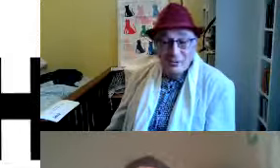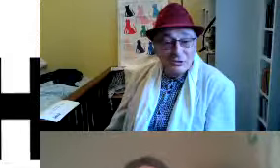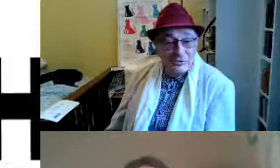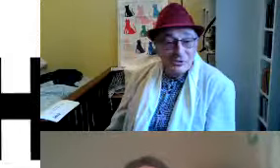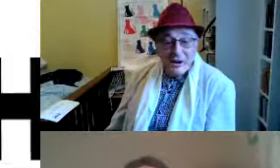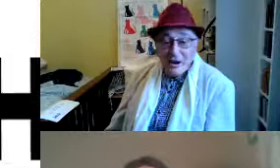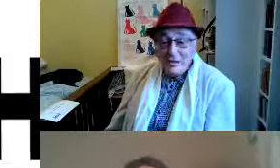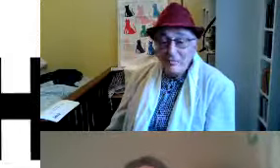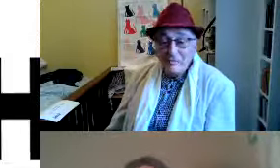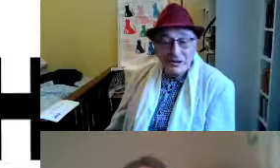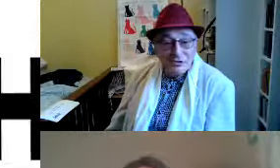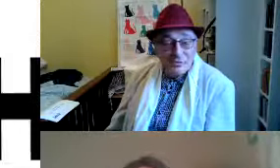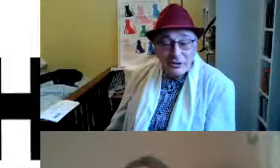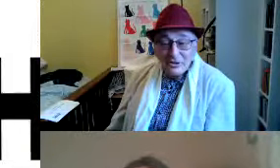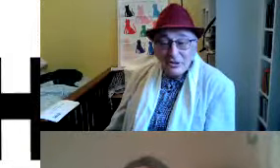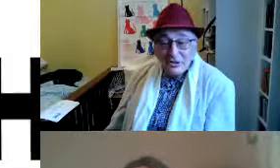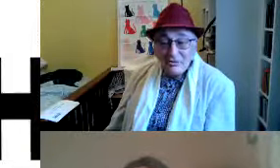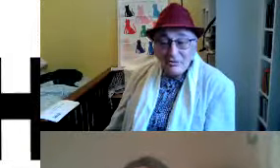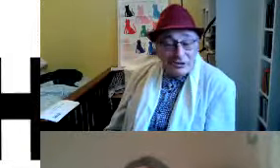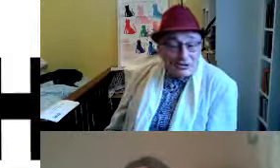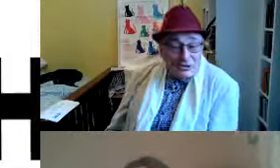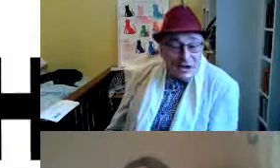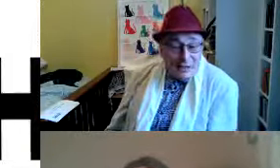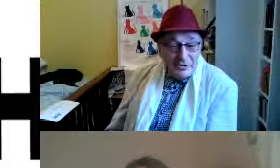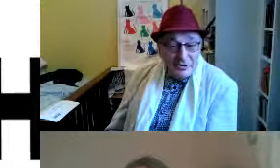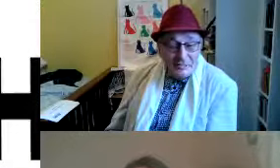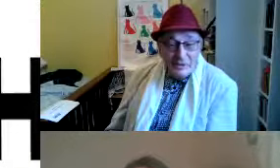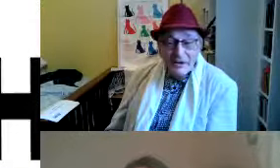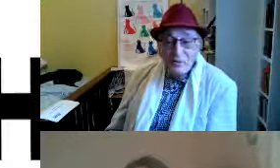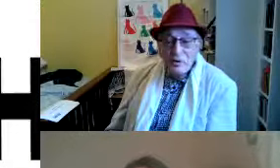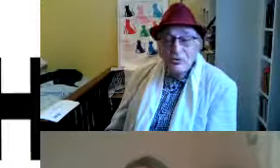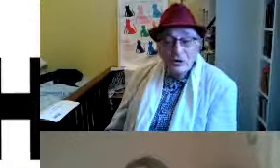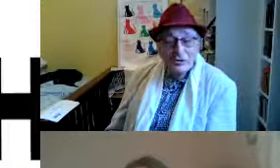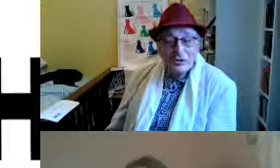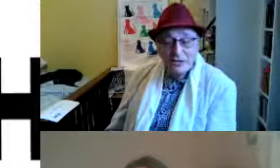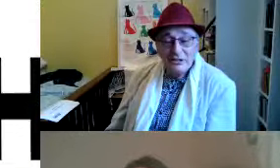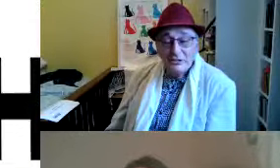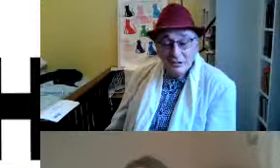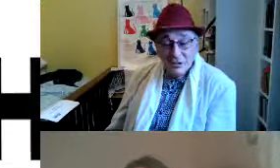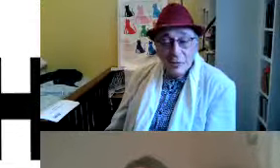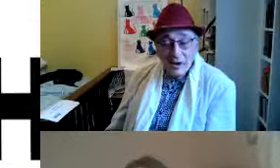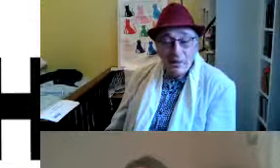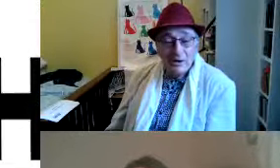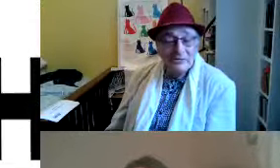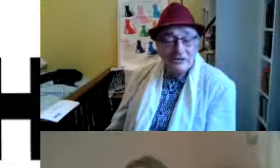of the buzz but you what's going to happen and the public won't know the detail until way work day